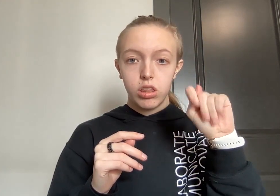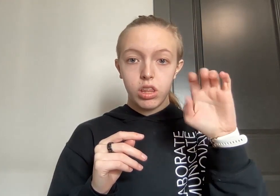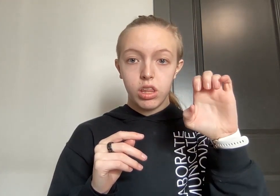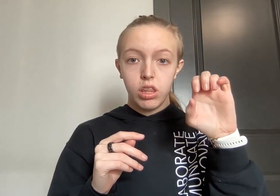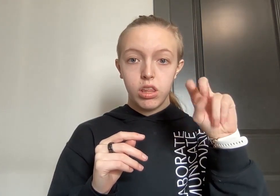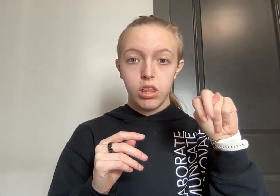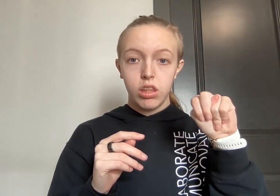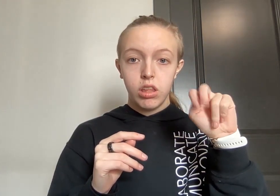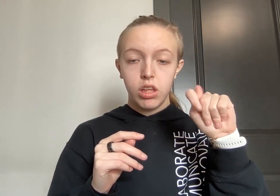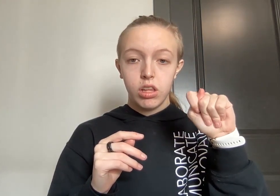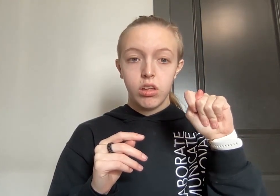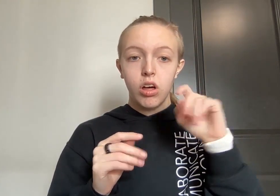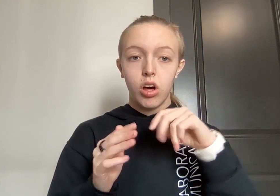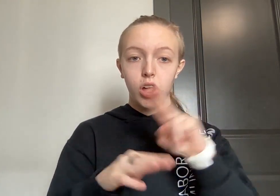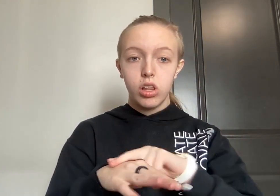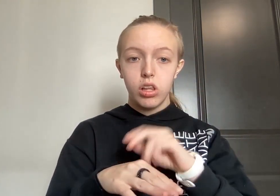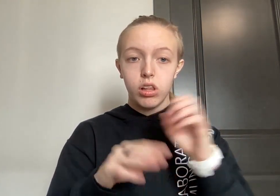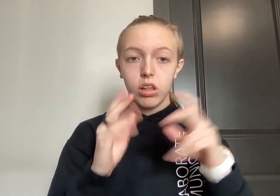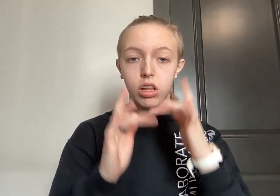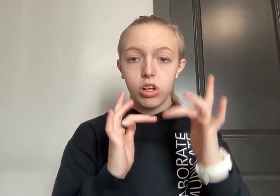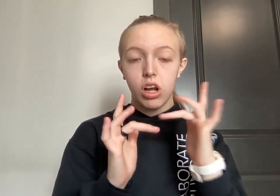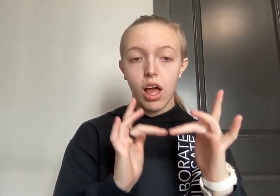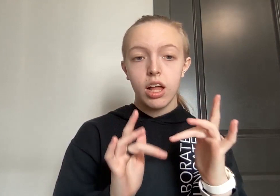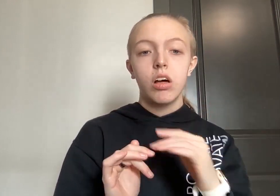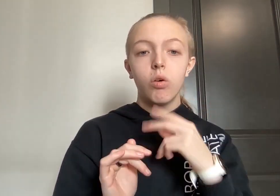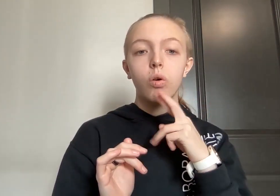content on the internet who